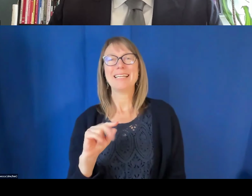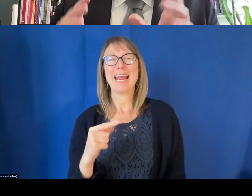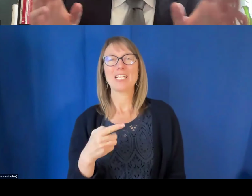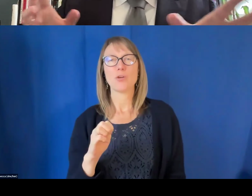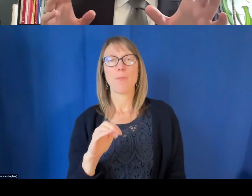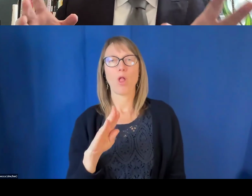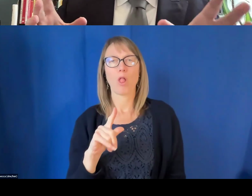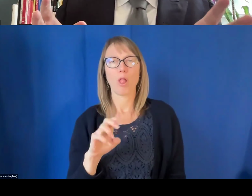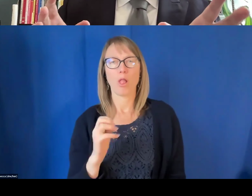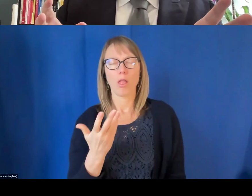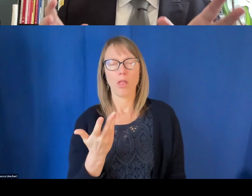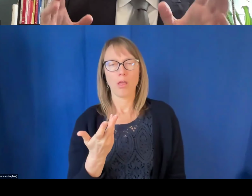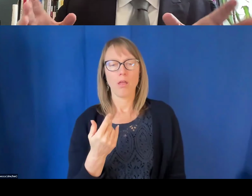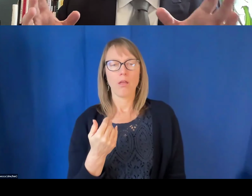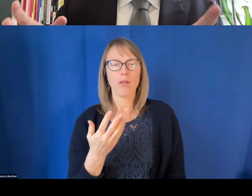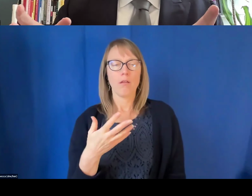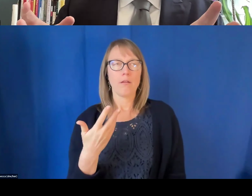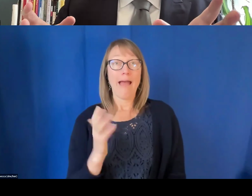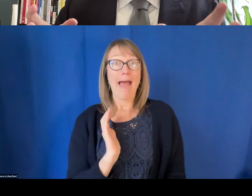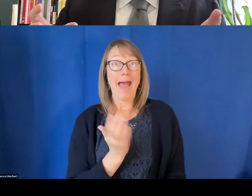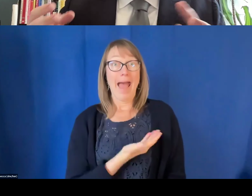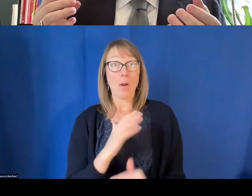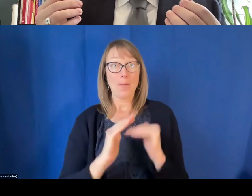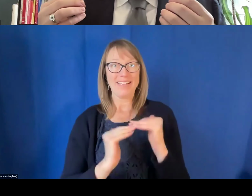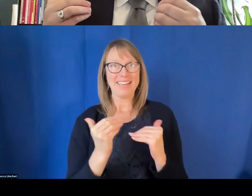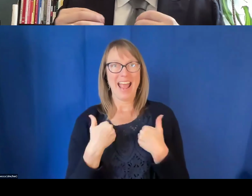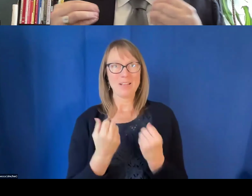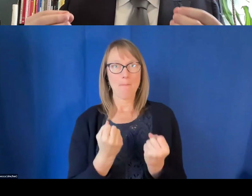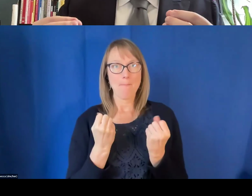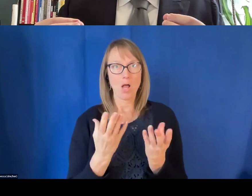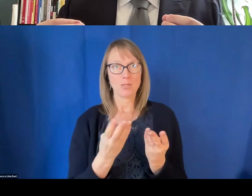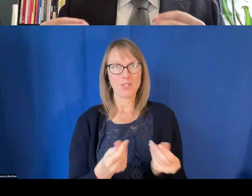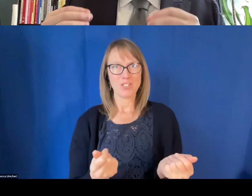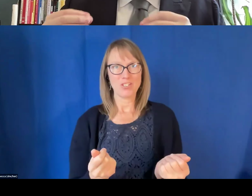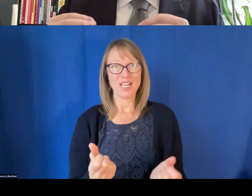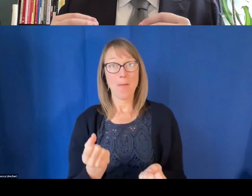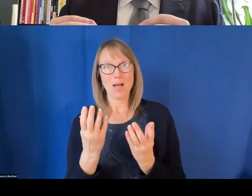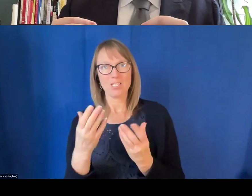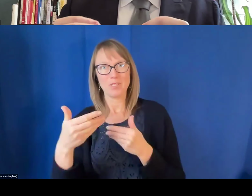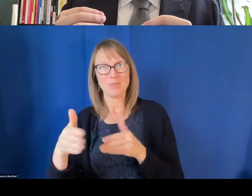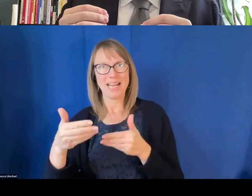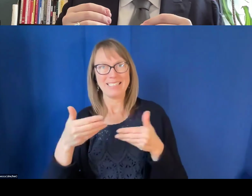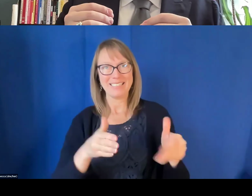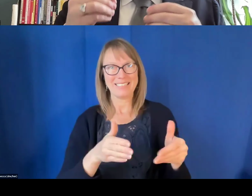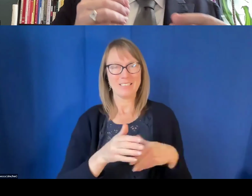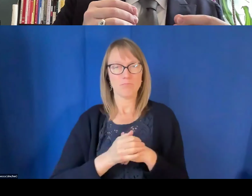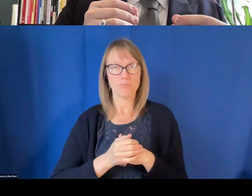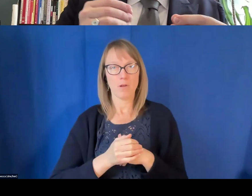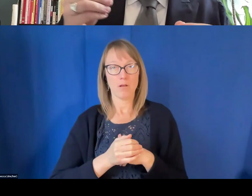like our building has multiple solutions in multiple spaces, right? So a deaf person might not have exactly what they want in the boardroom,